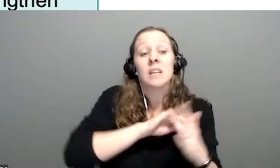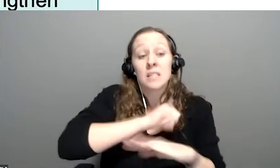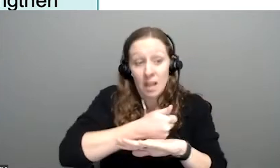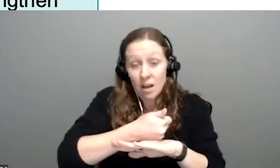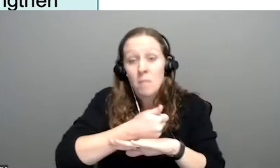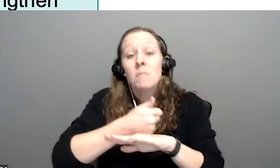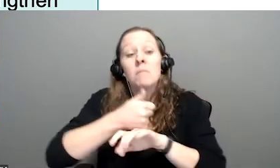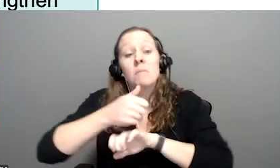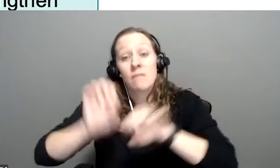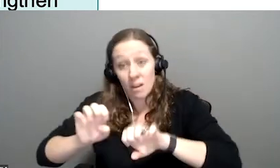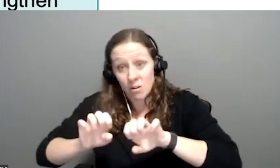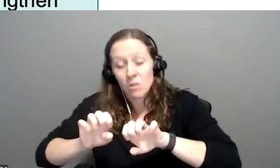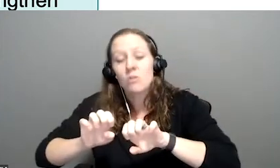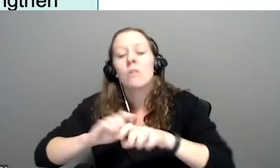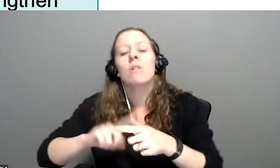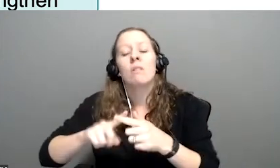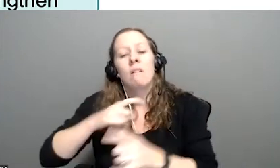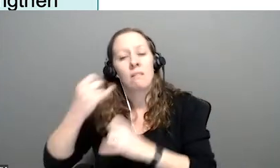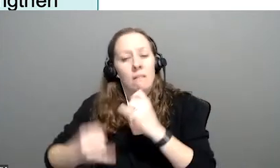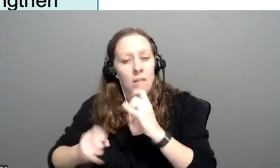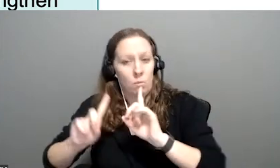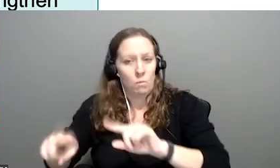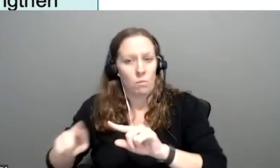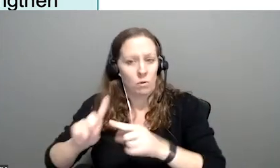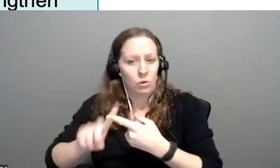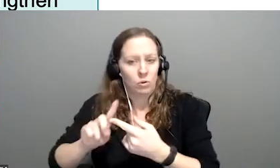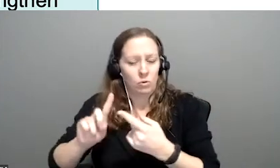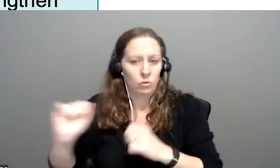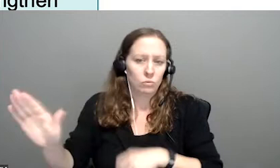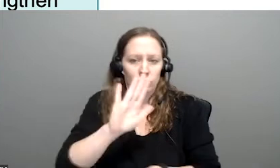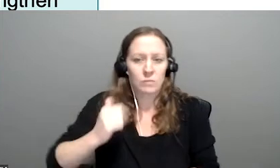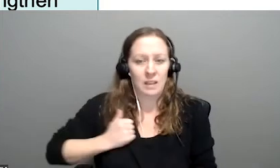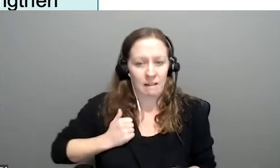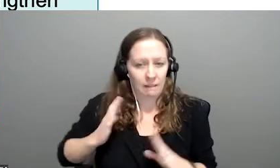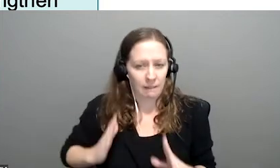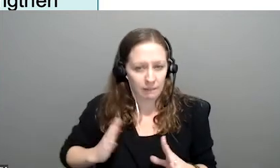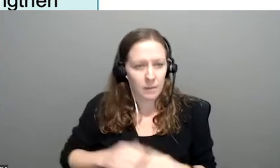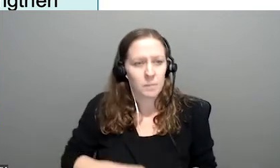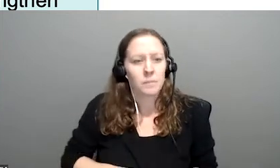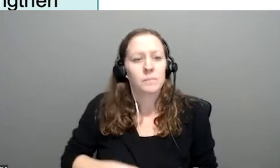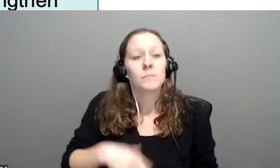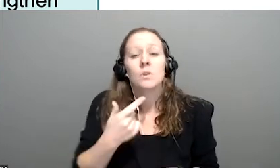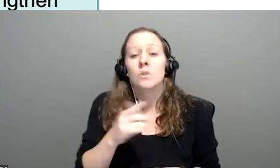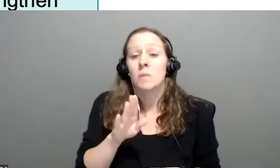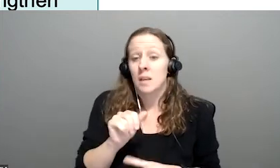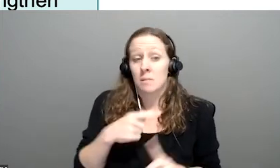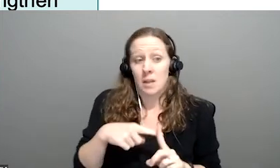reporting to Canadians. GBA+ also helps us to identify and address the differential impacts our